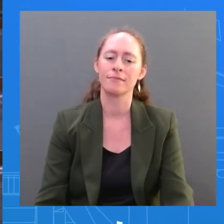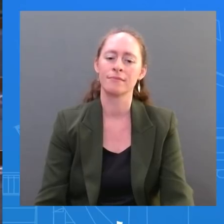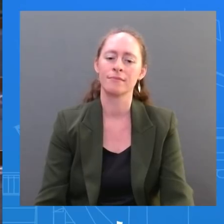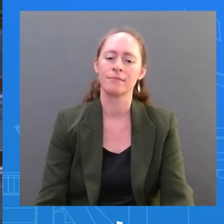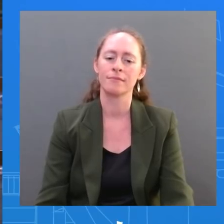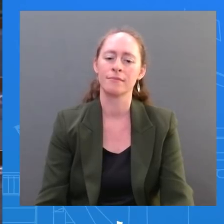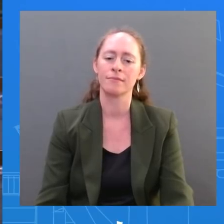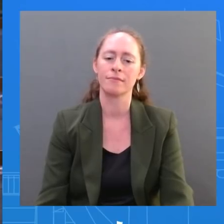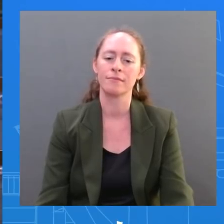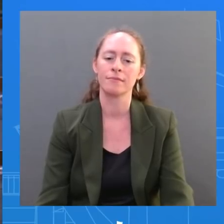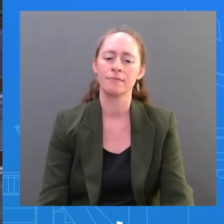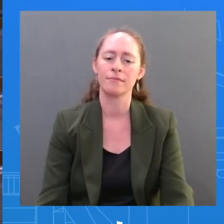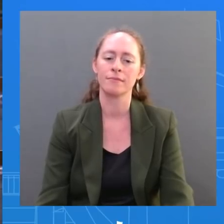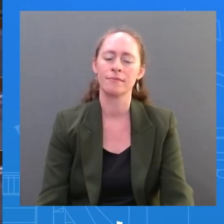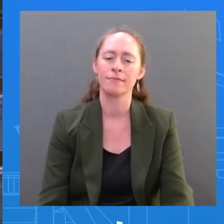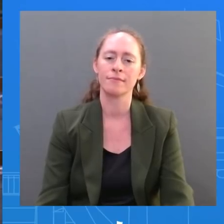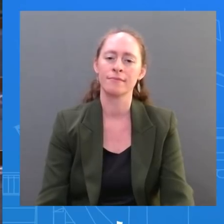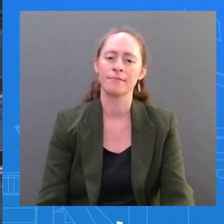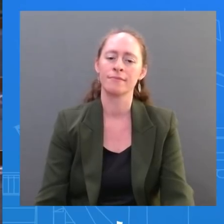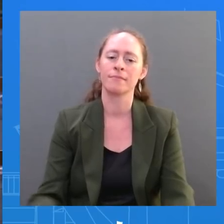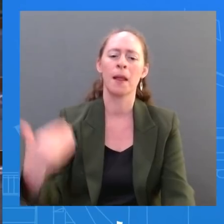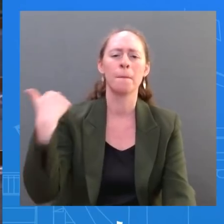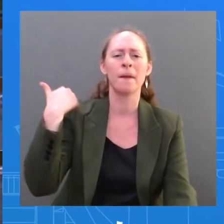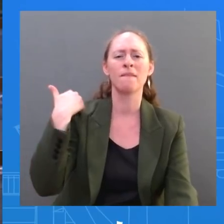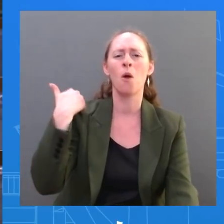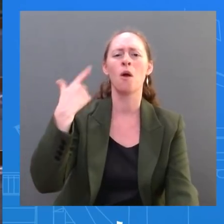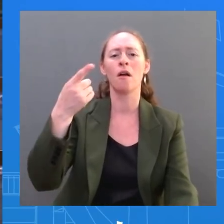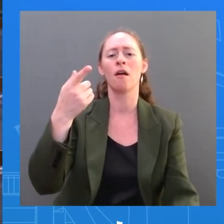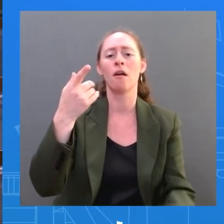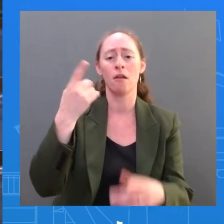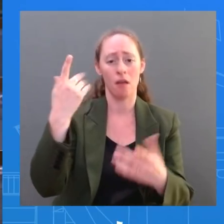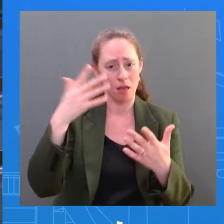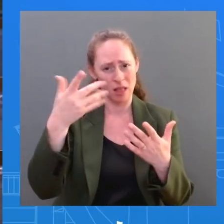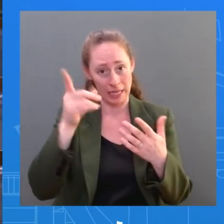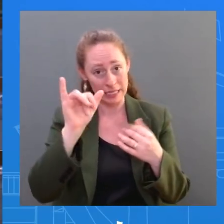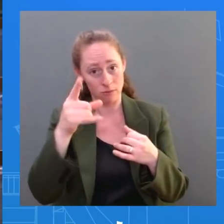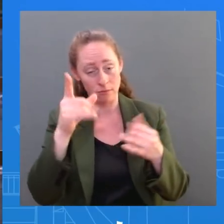I mean, was the administration aware that, you know, some of that oil could end up going overseas?